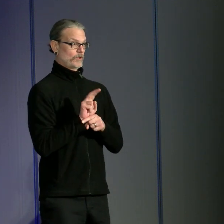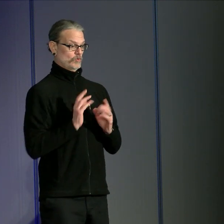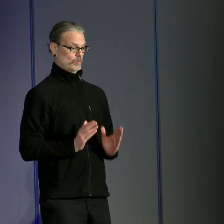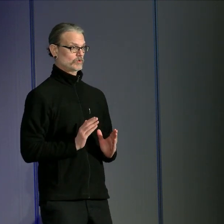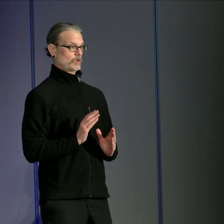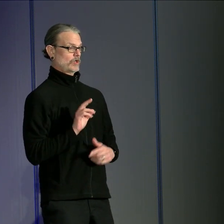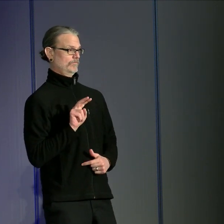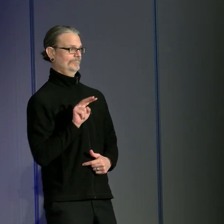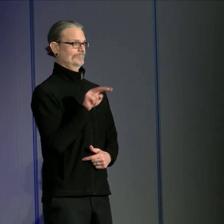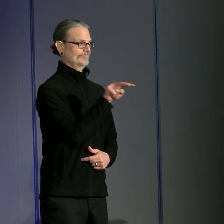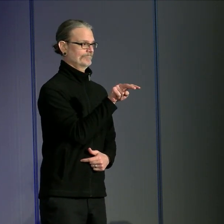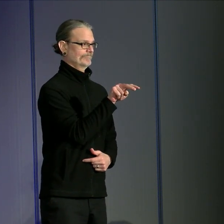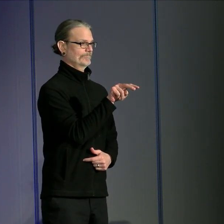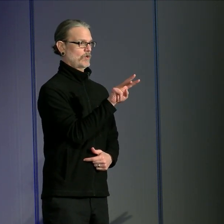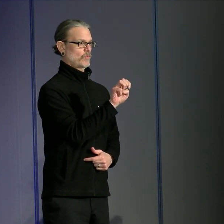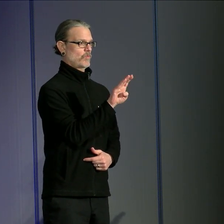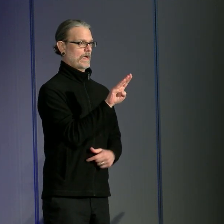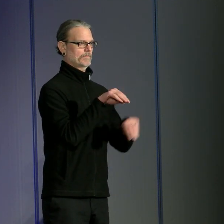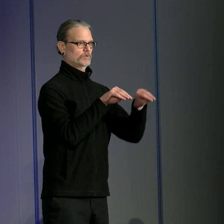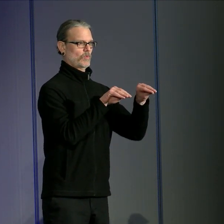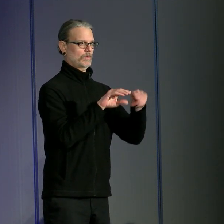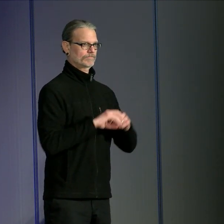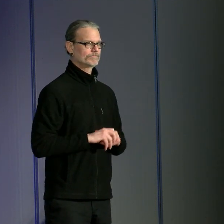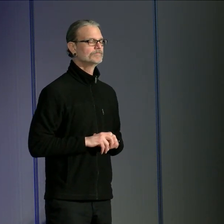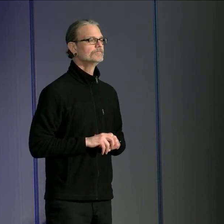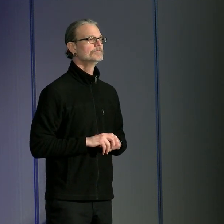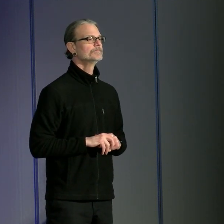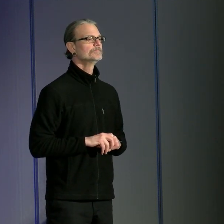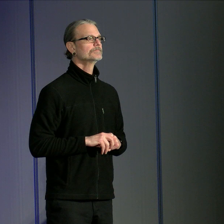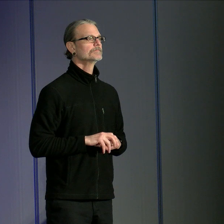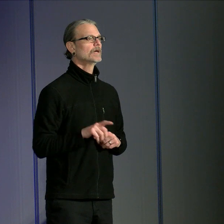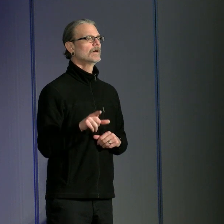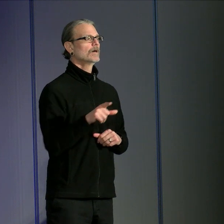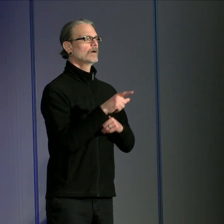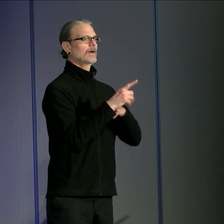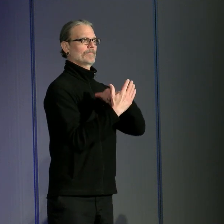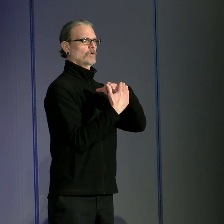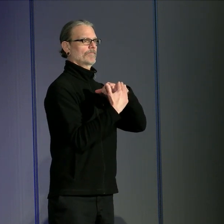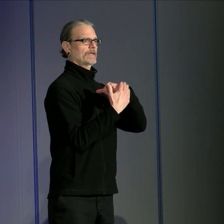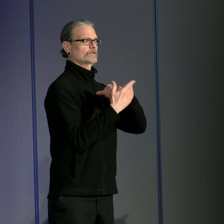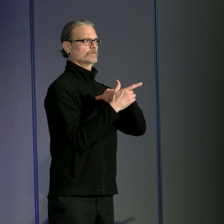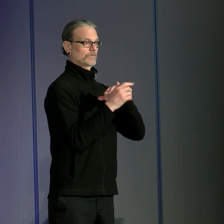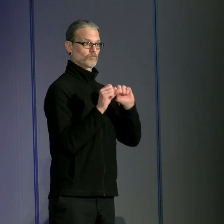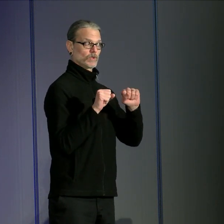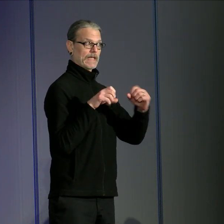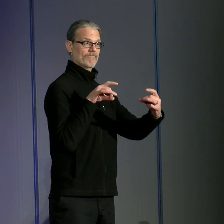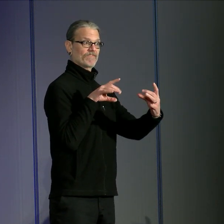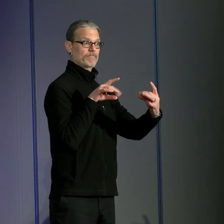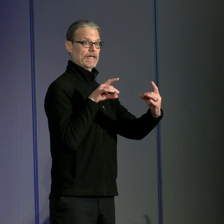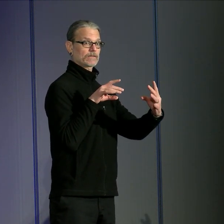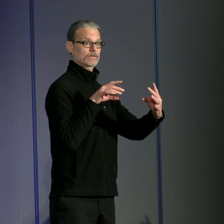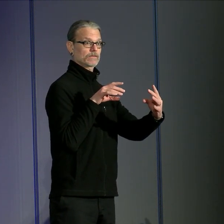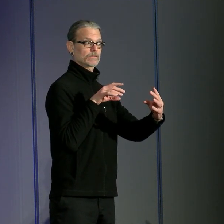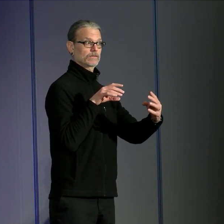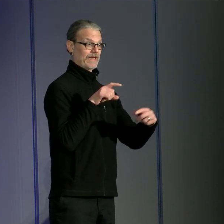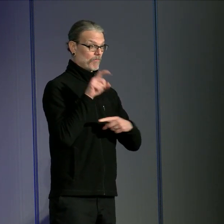web store. And gets a notification they can provide feedback. They don't have to do anything. Okay?